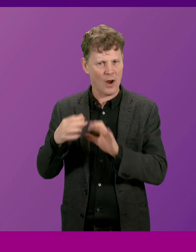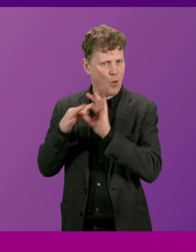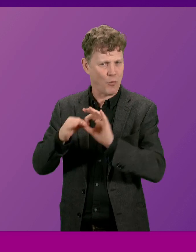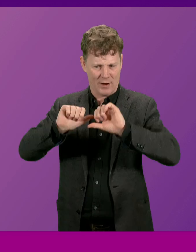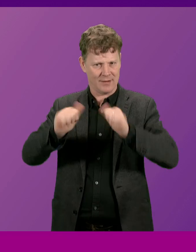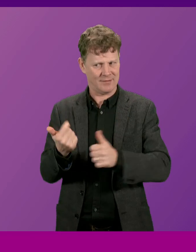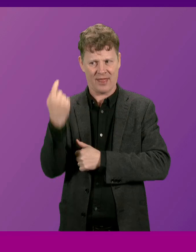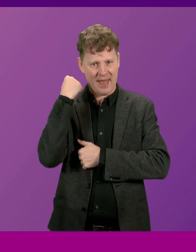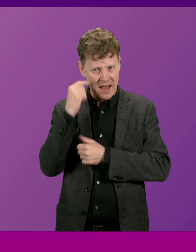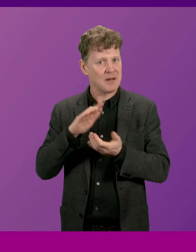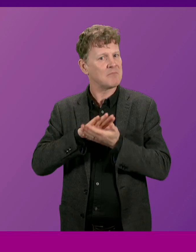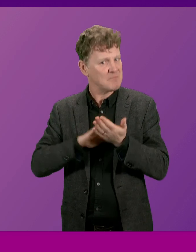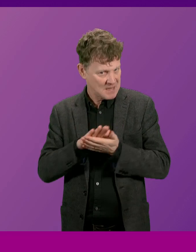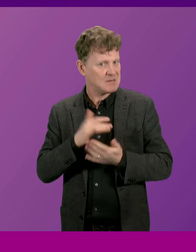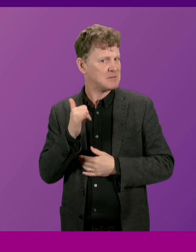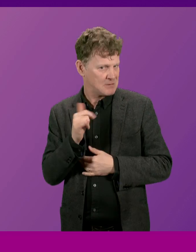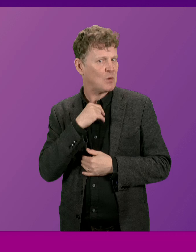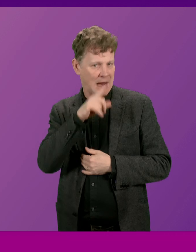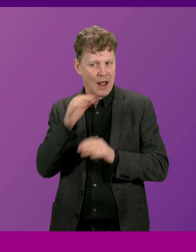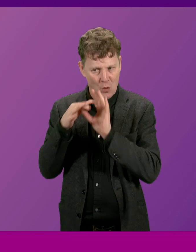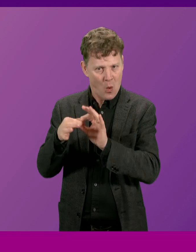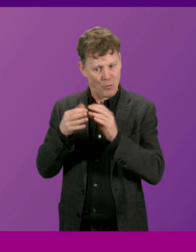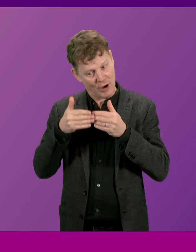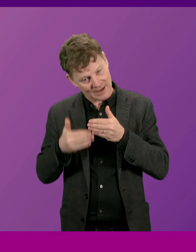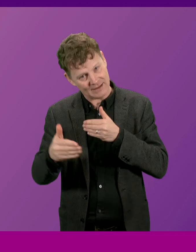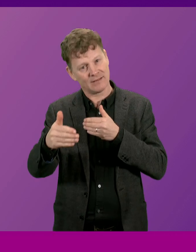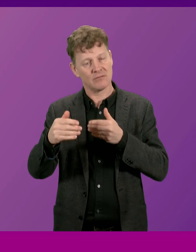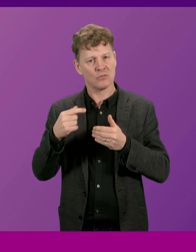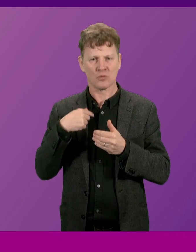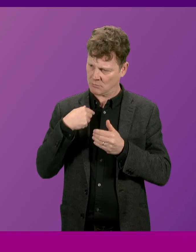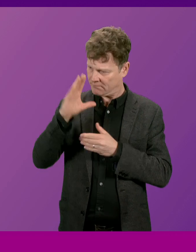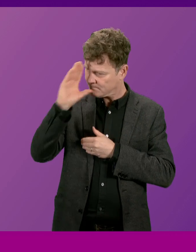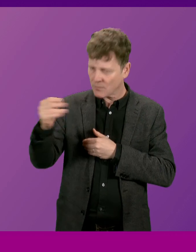able to co-operate on some of those questions—I assure him that we will look at those points.